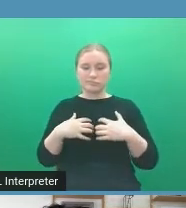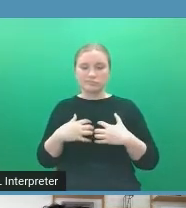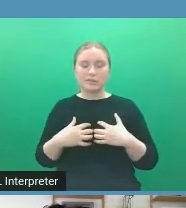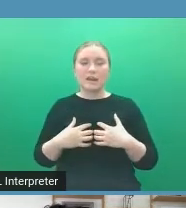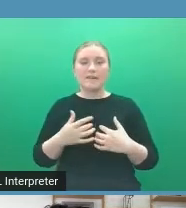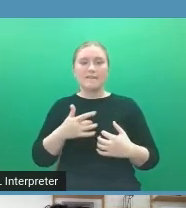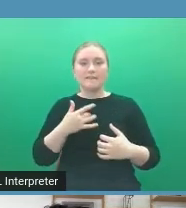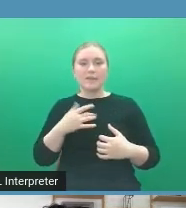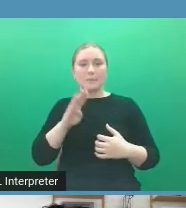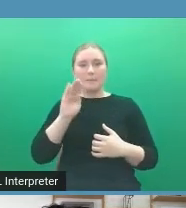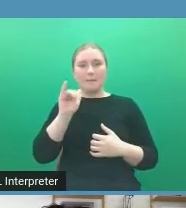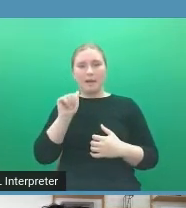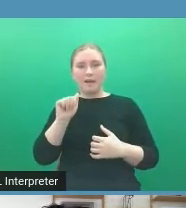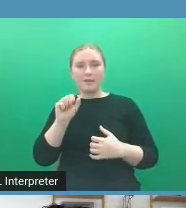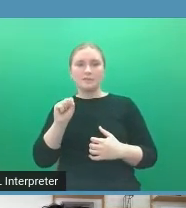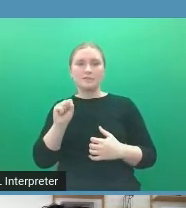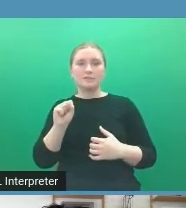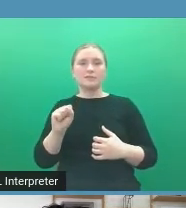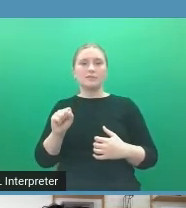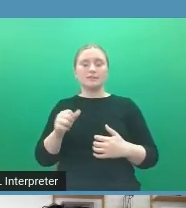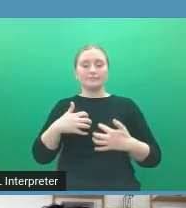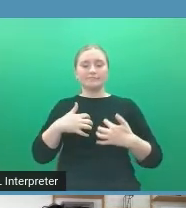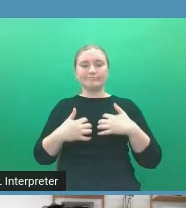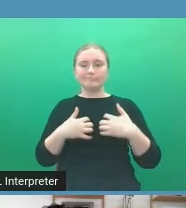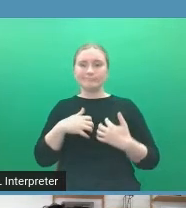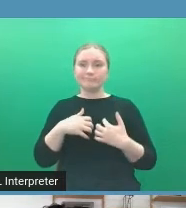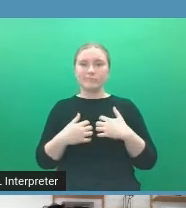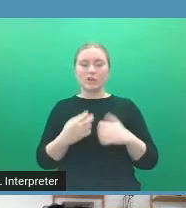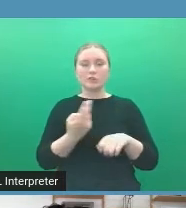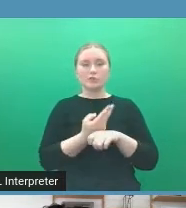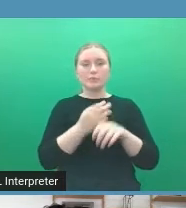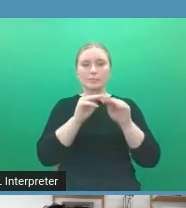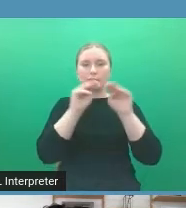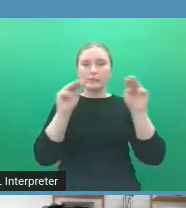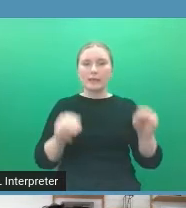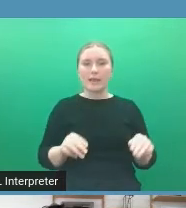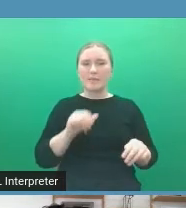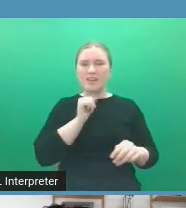systems and infrastructure that we're using, and we want to ensure that we don't perpetuate bias